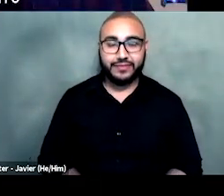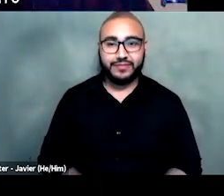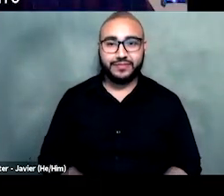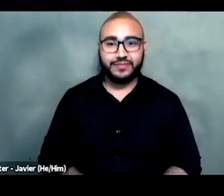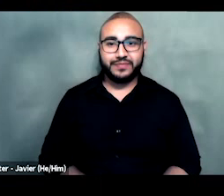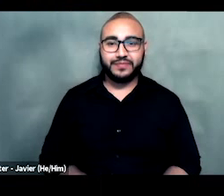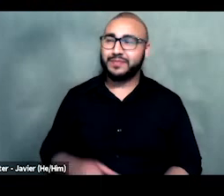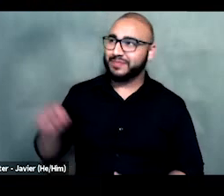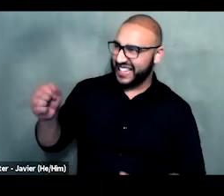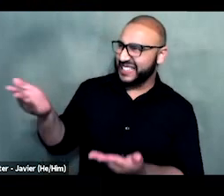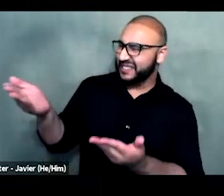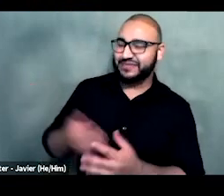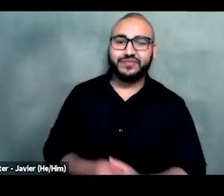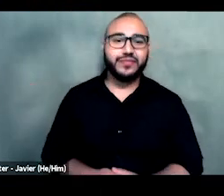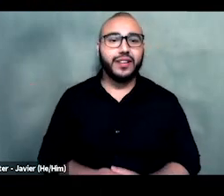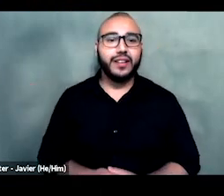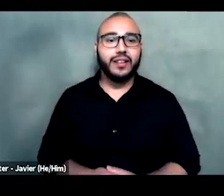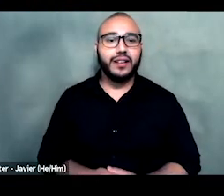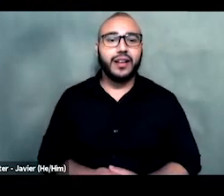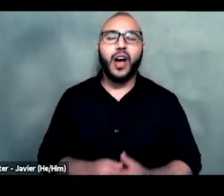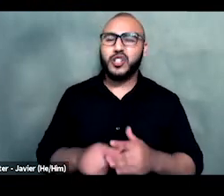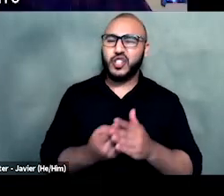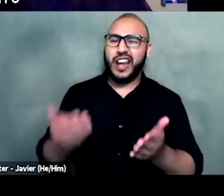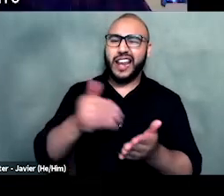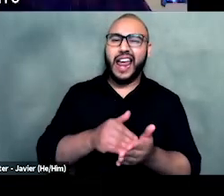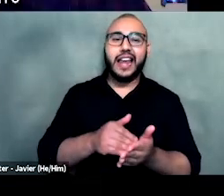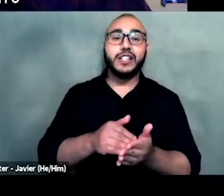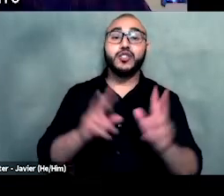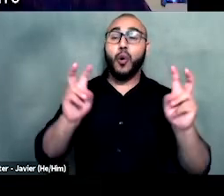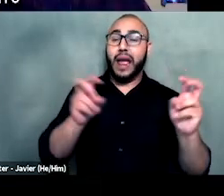Nileen Clark: Yes, please. Bernard Navarro: All right. So I'll just go and start over. So kill the Indian, save the